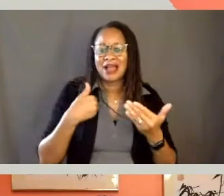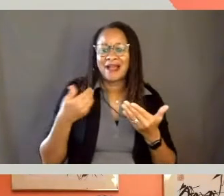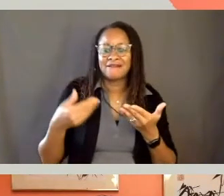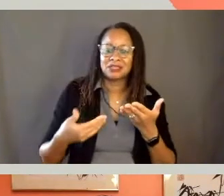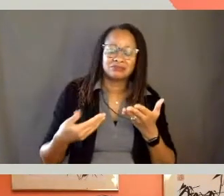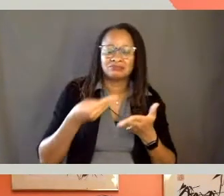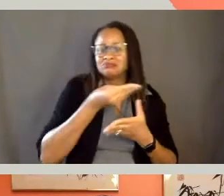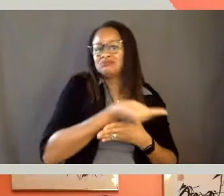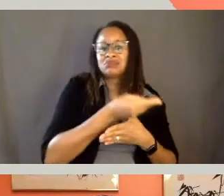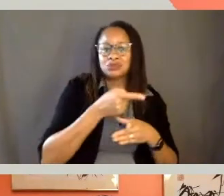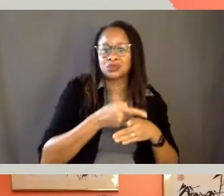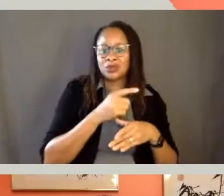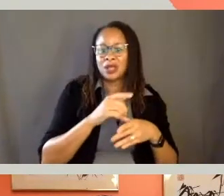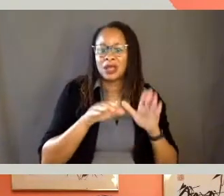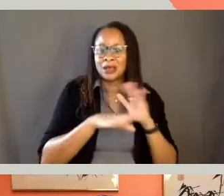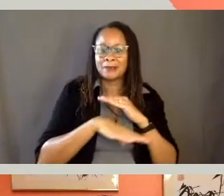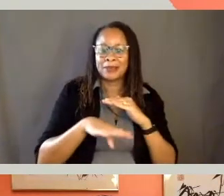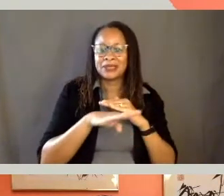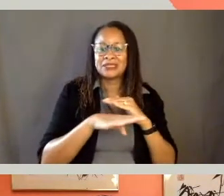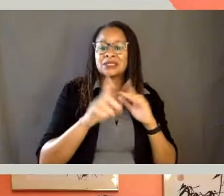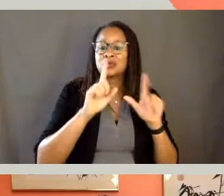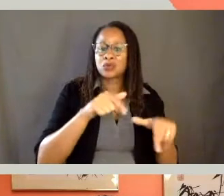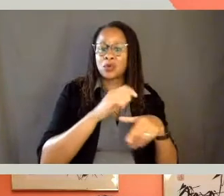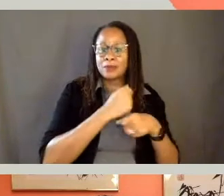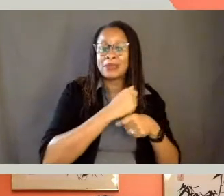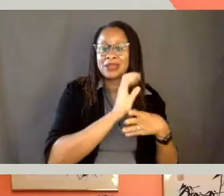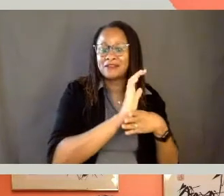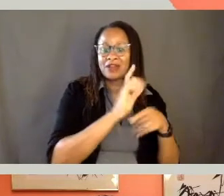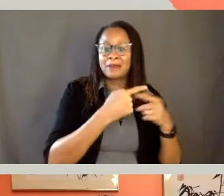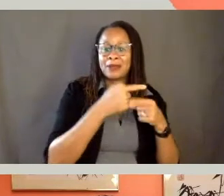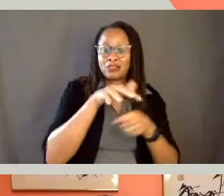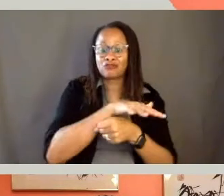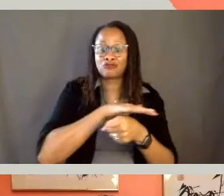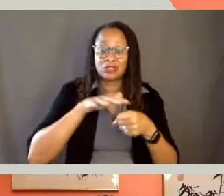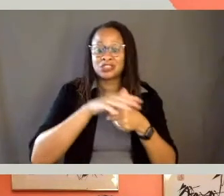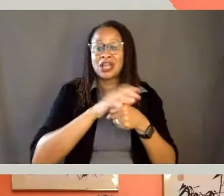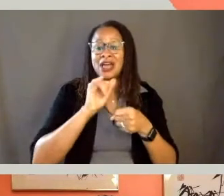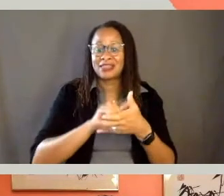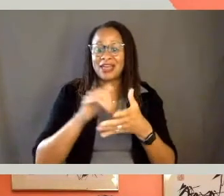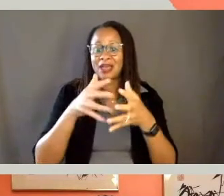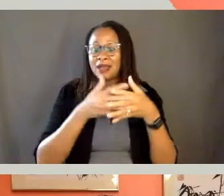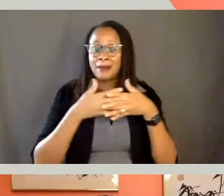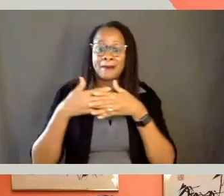was basically to go on make a film about the region that Americans don't much about